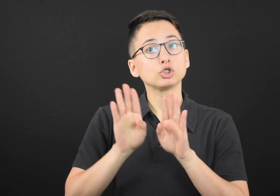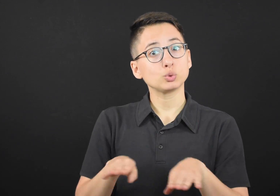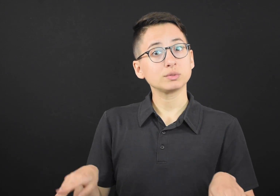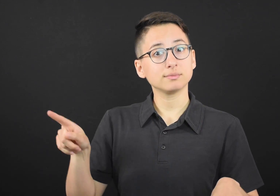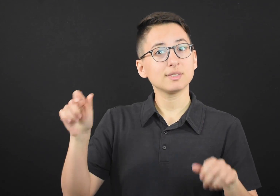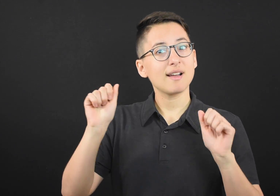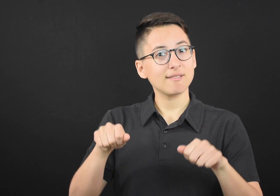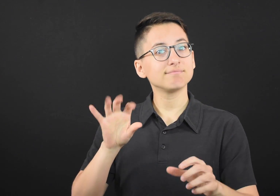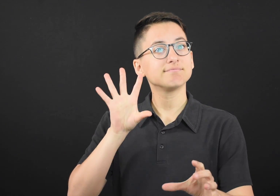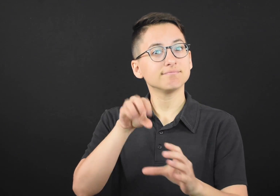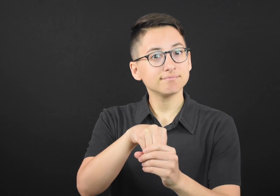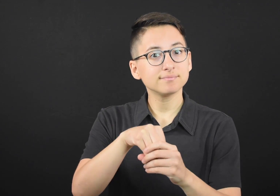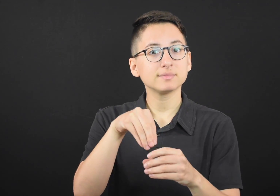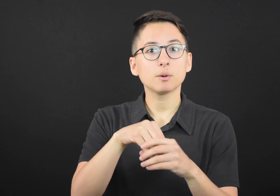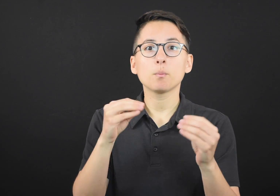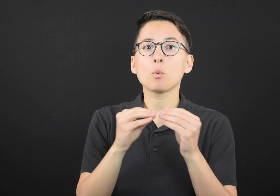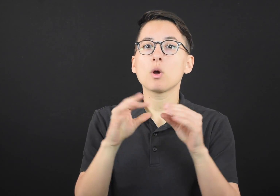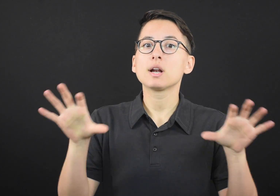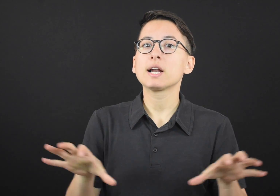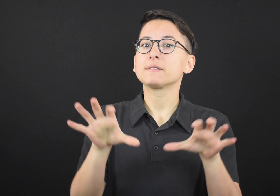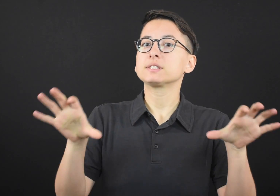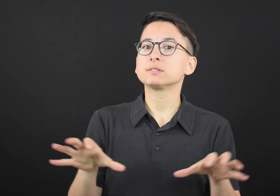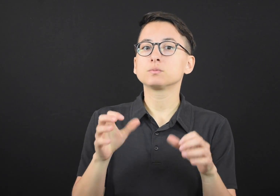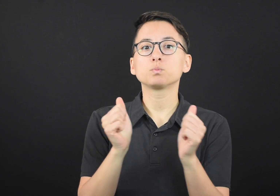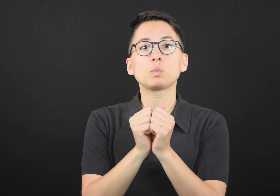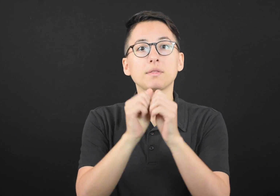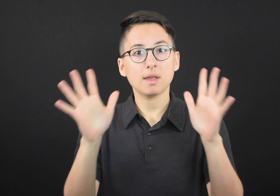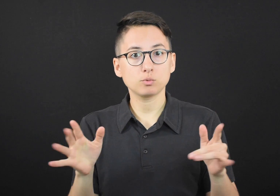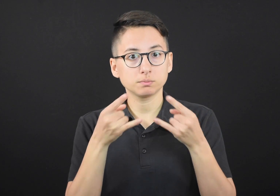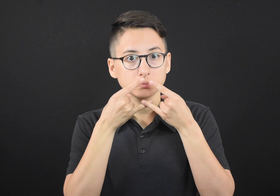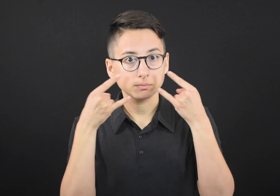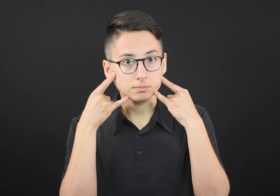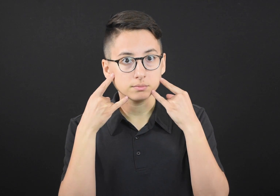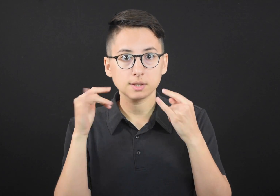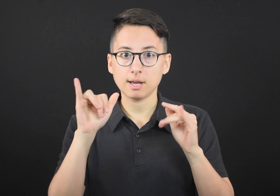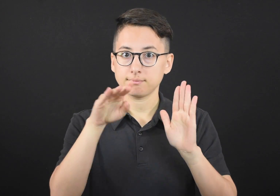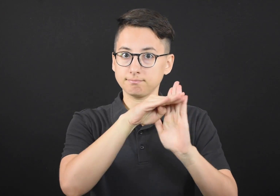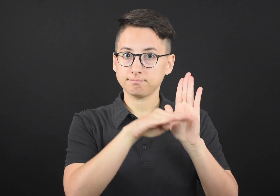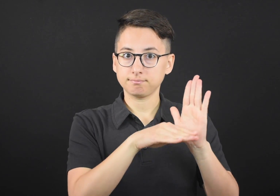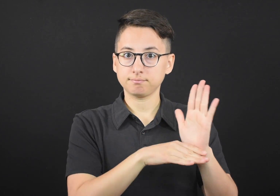be able to participate in more activities without a mask as outlined by